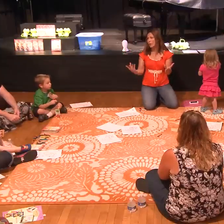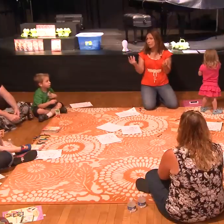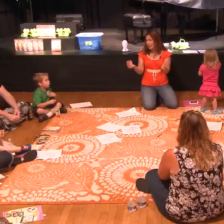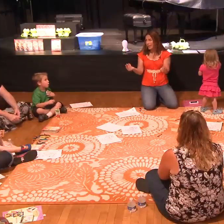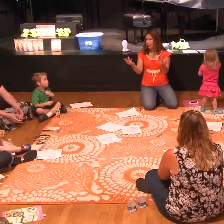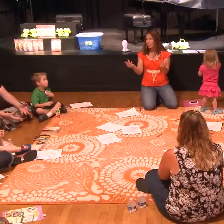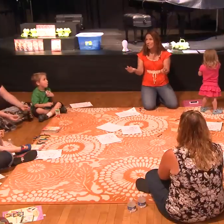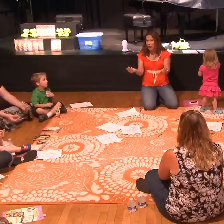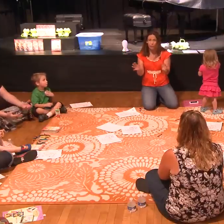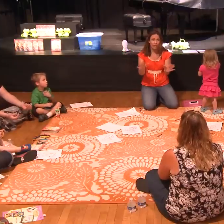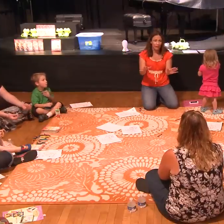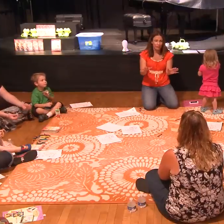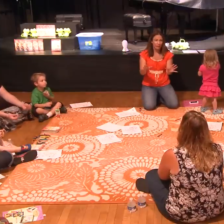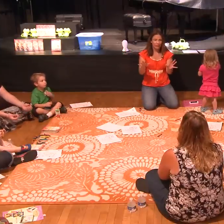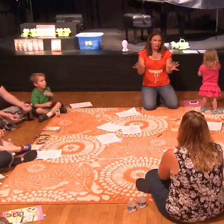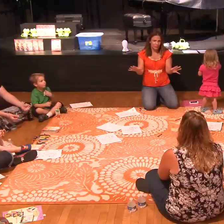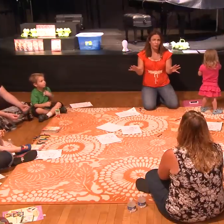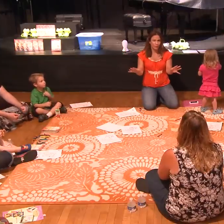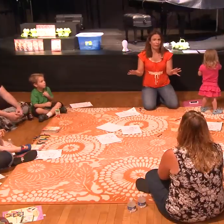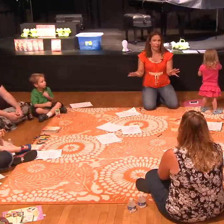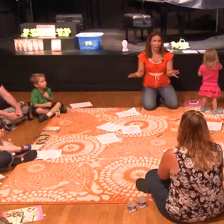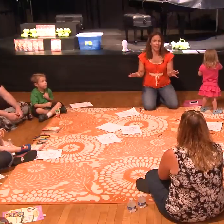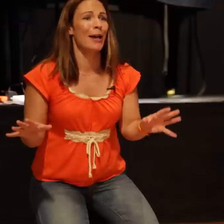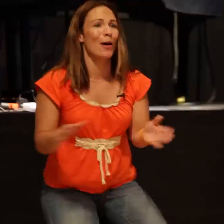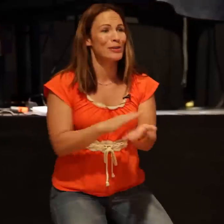but we would say that like be softer than what you're being.